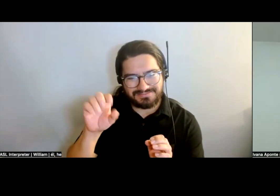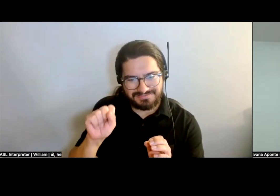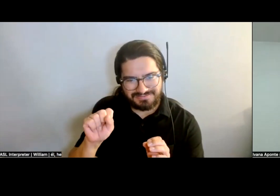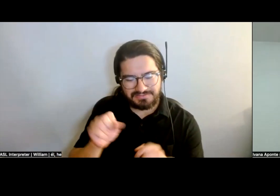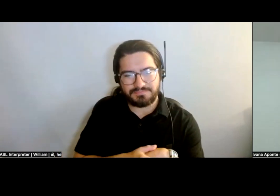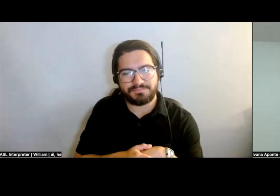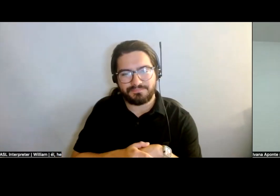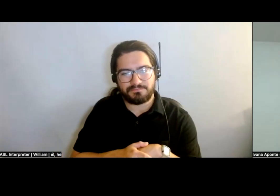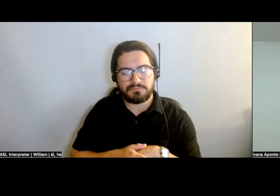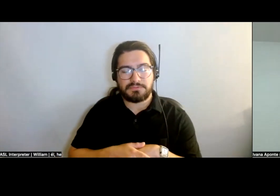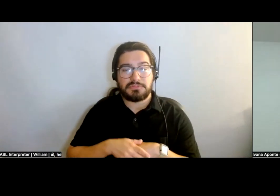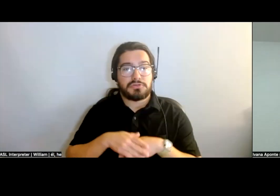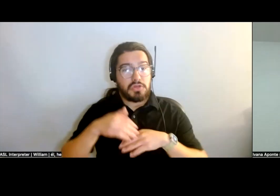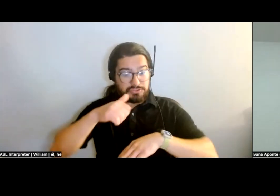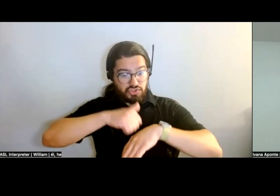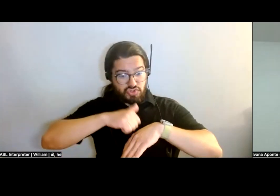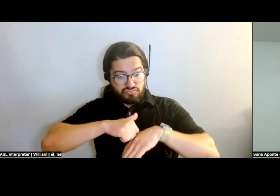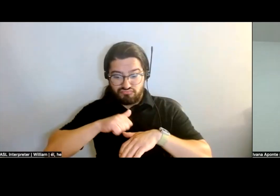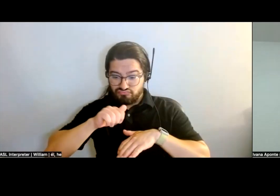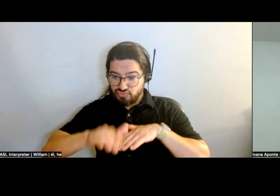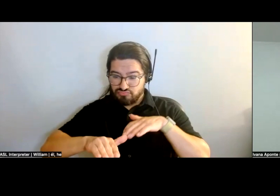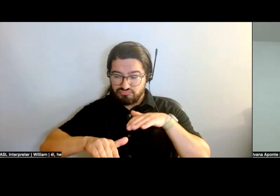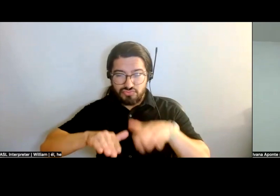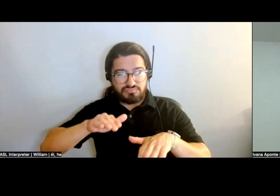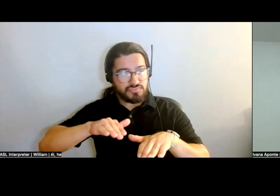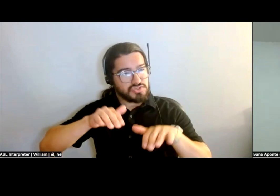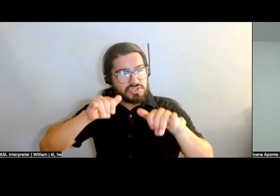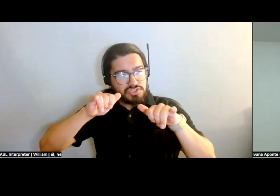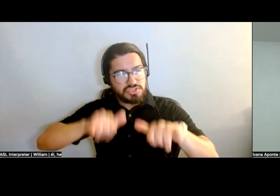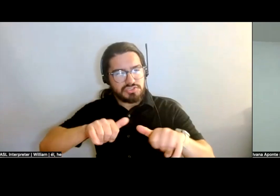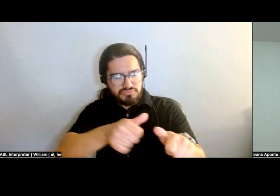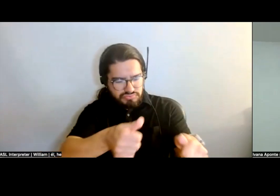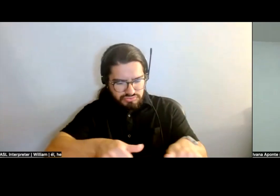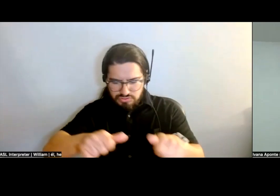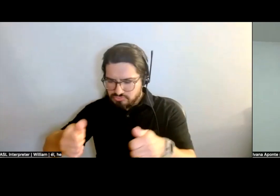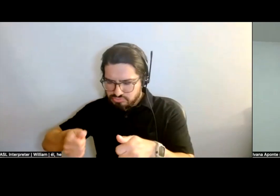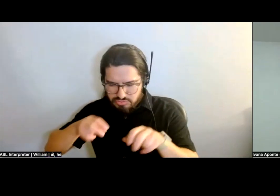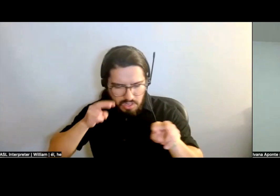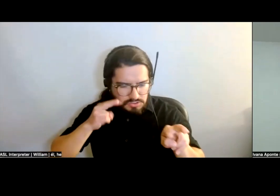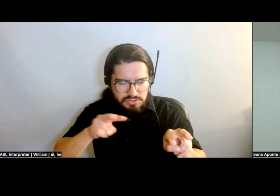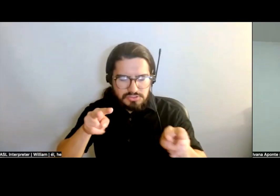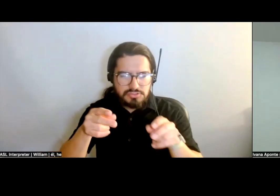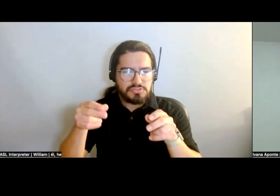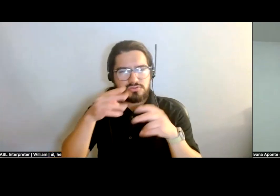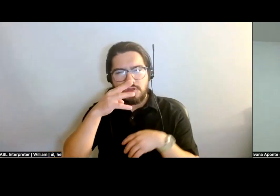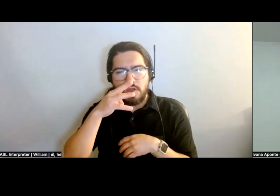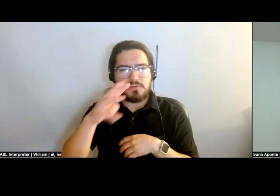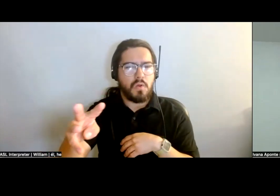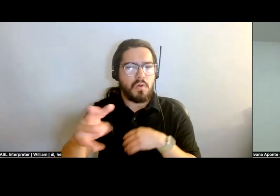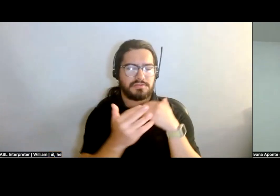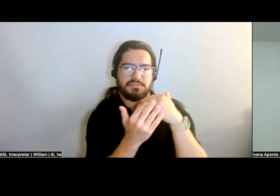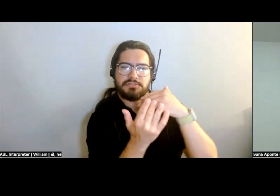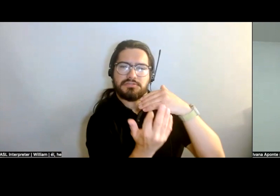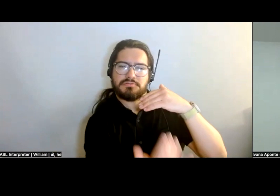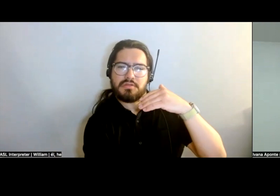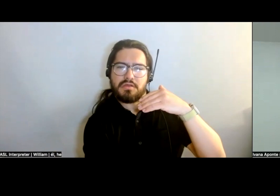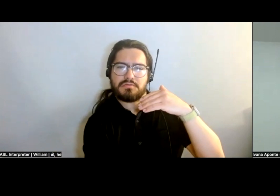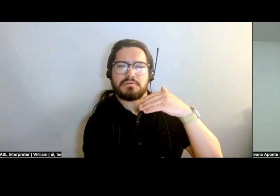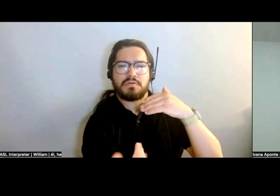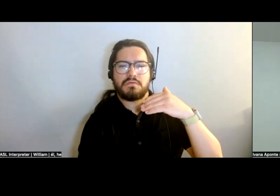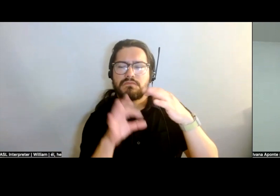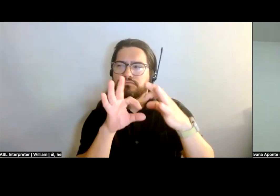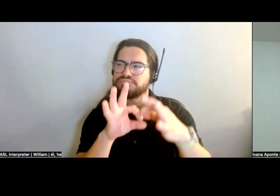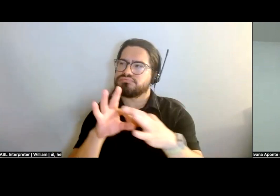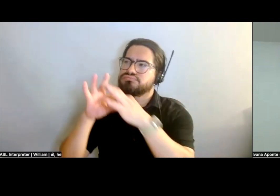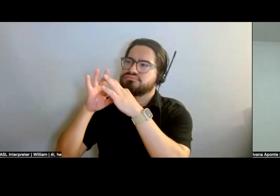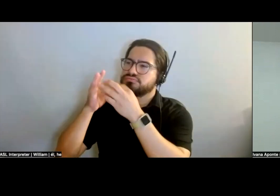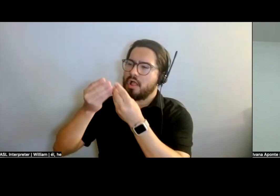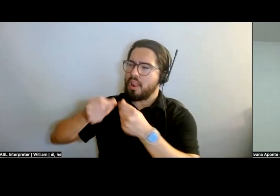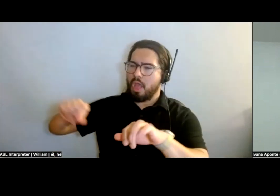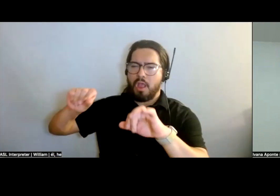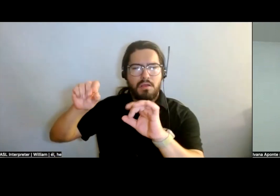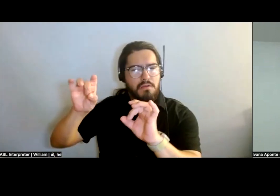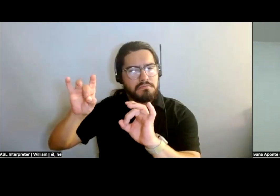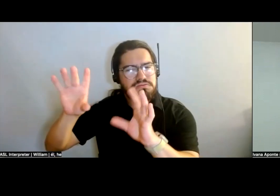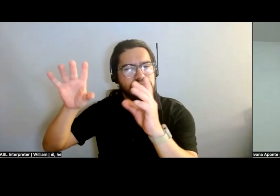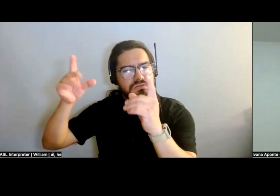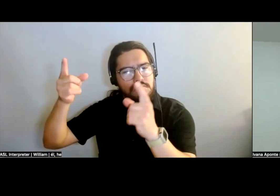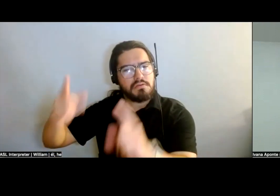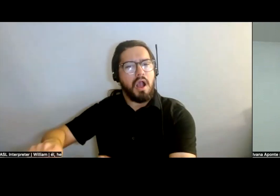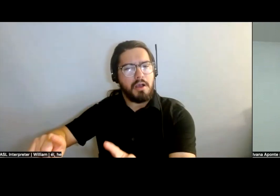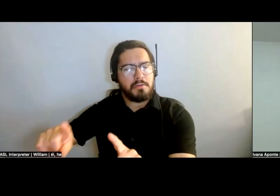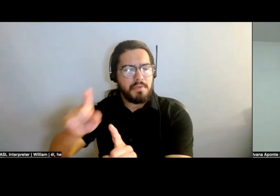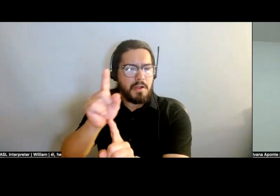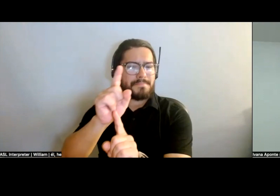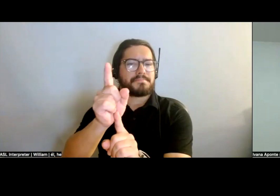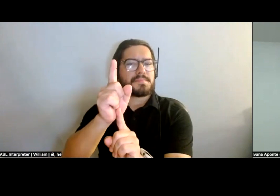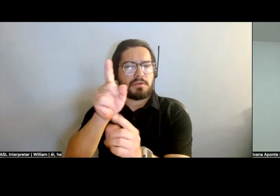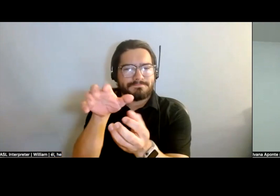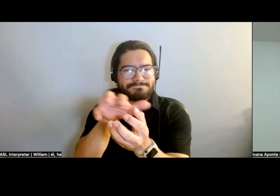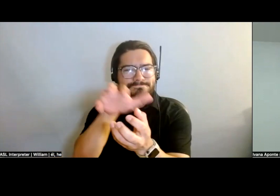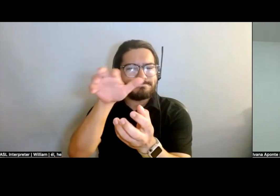It was on the right—on the wrong side, sorry!